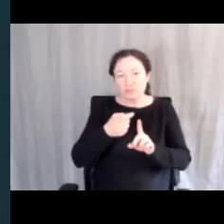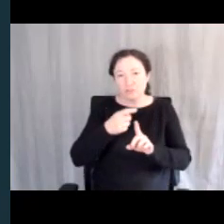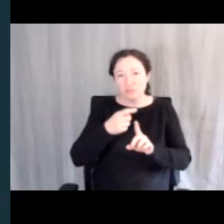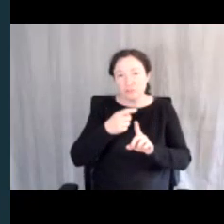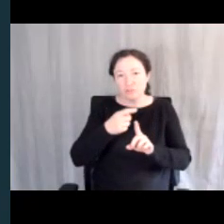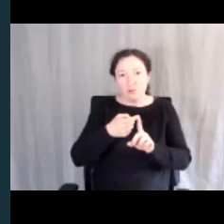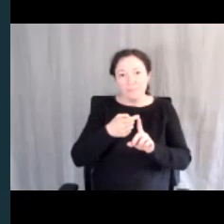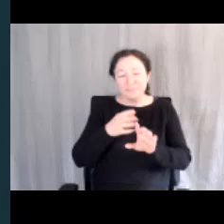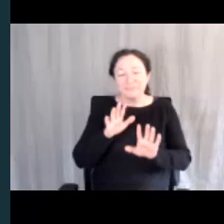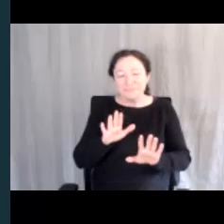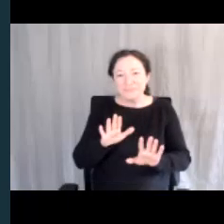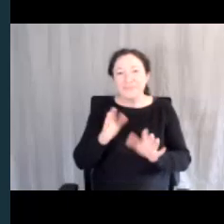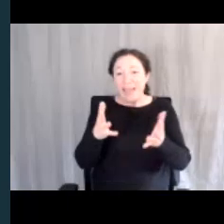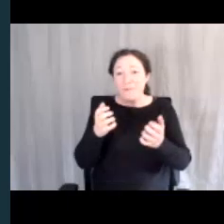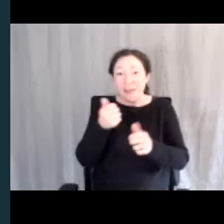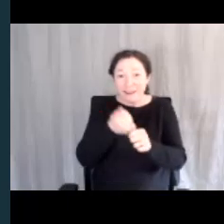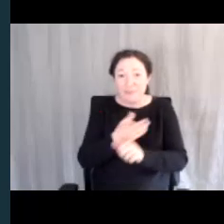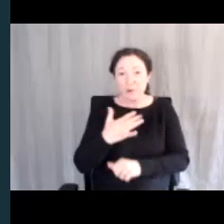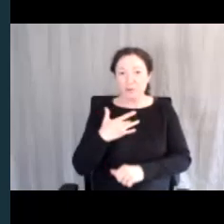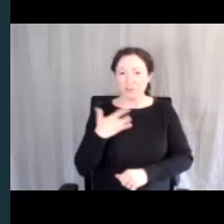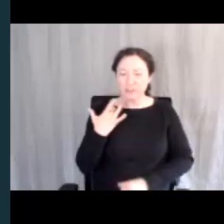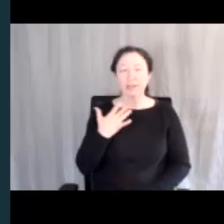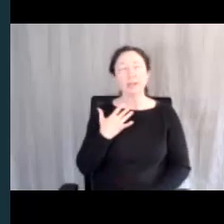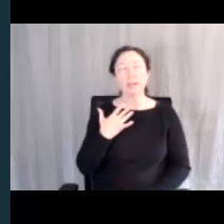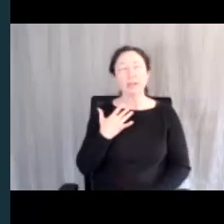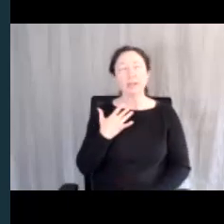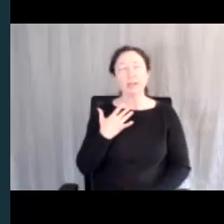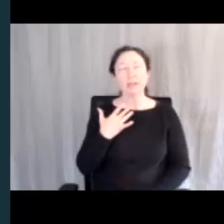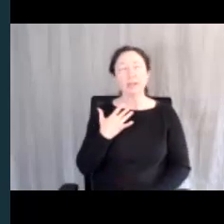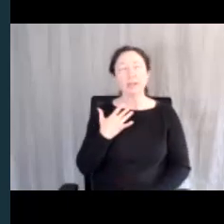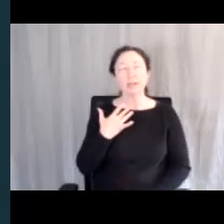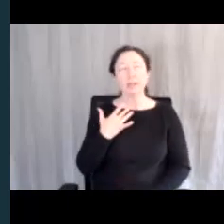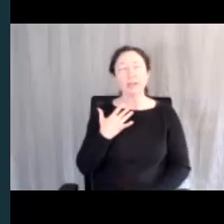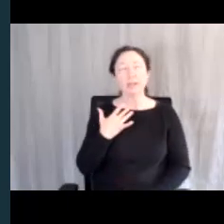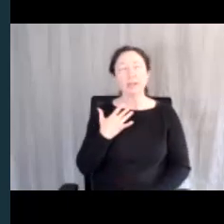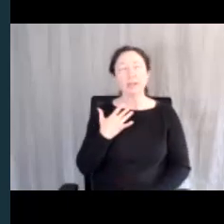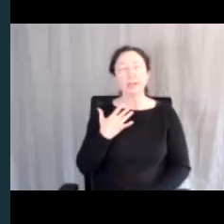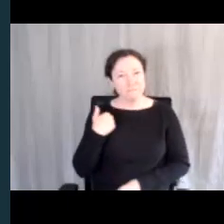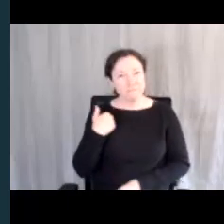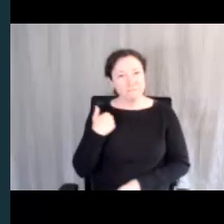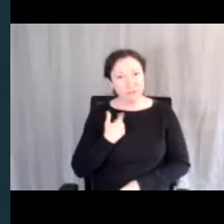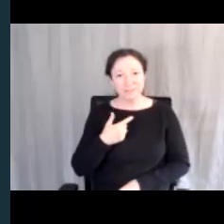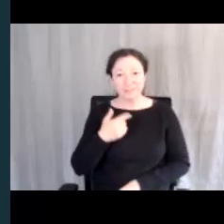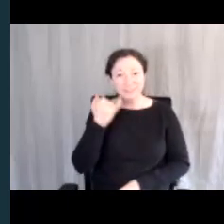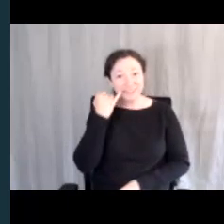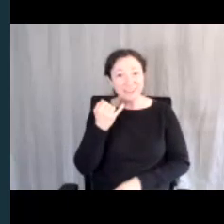I want you to know, like, it, it, it's like a hijacking of your nervous system when there's too much sugar involved.